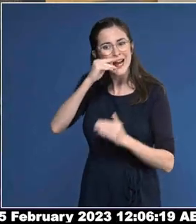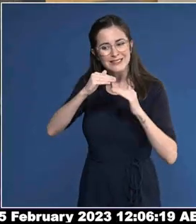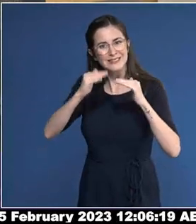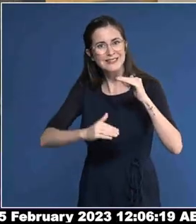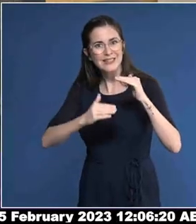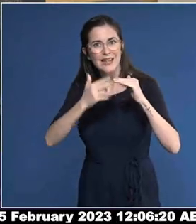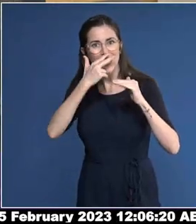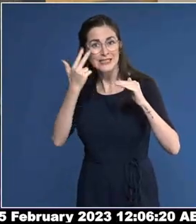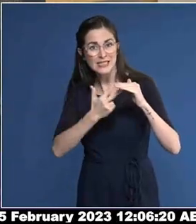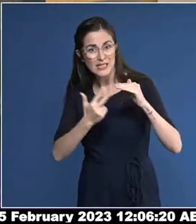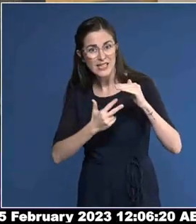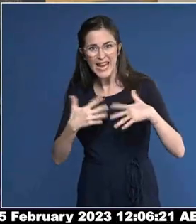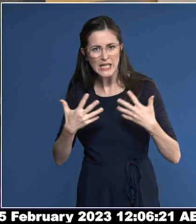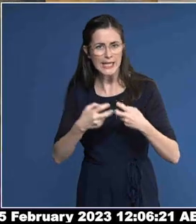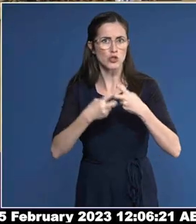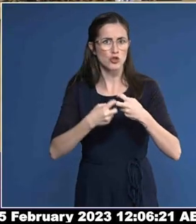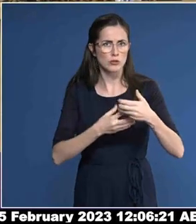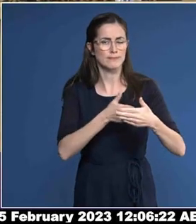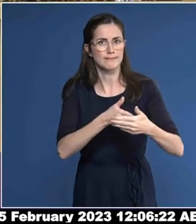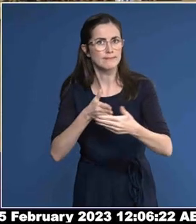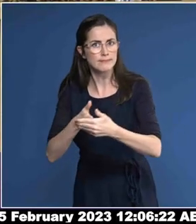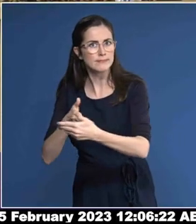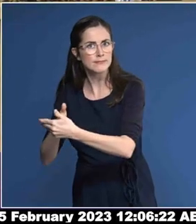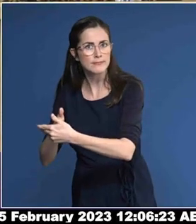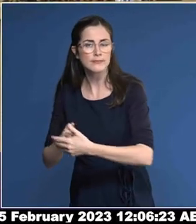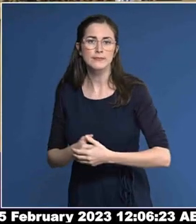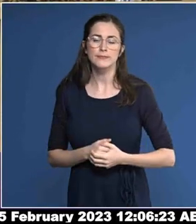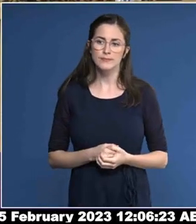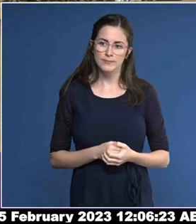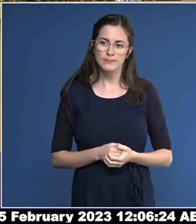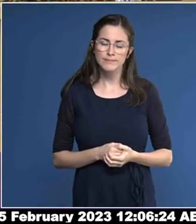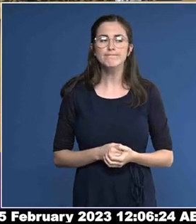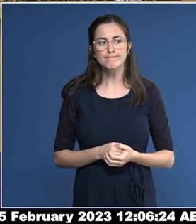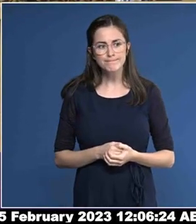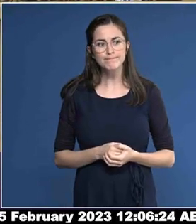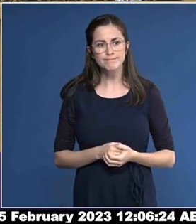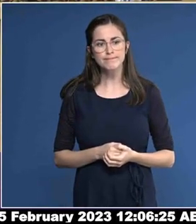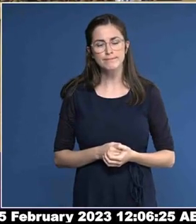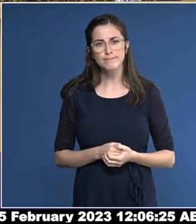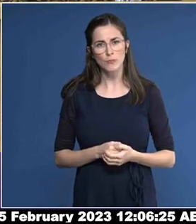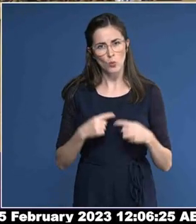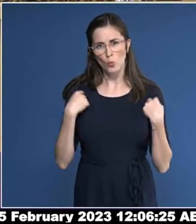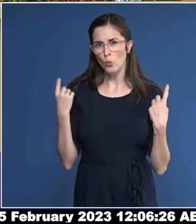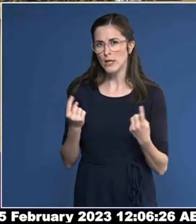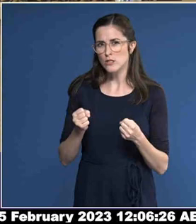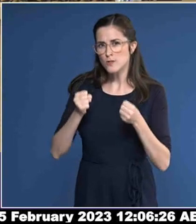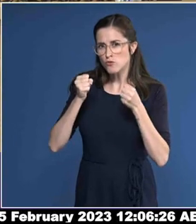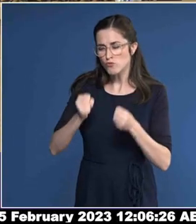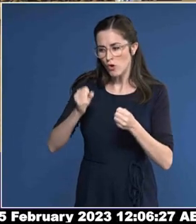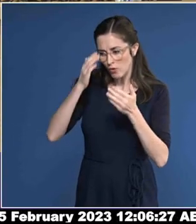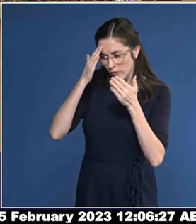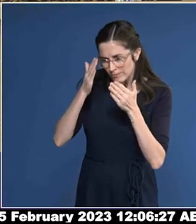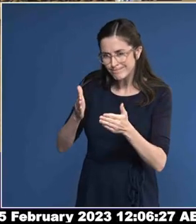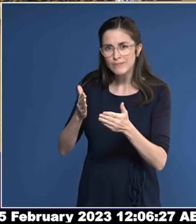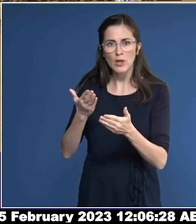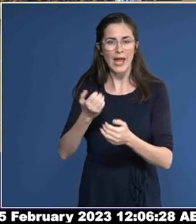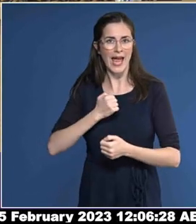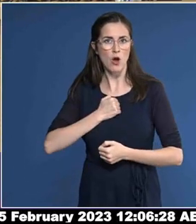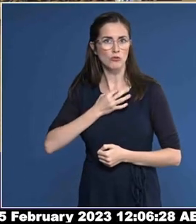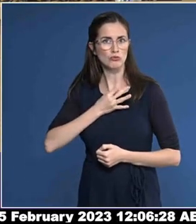We have a very strong focus on risk management in relation to preventing abuse